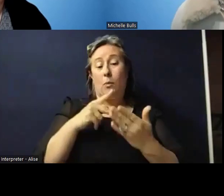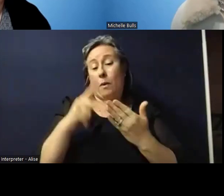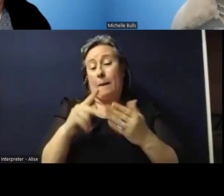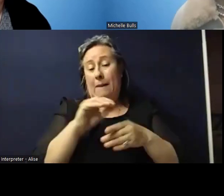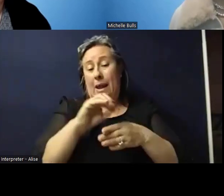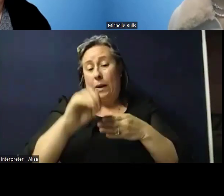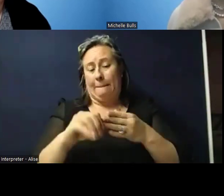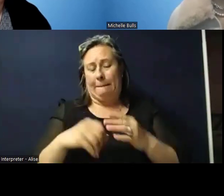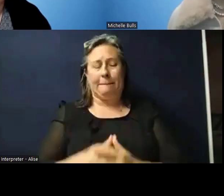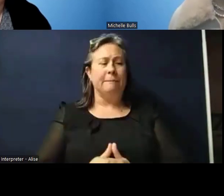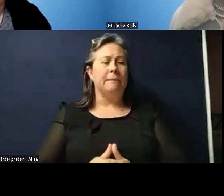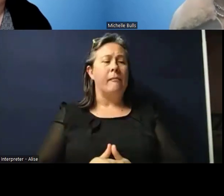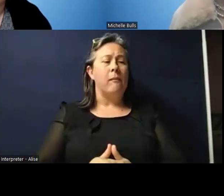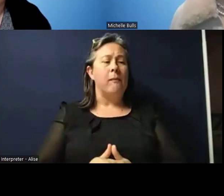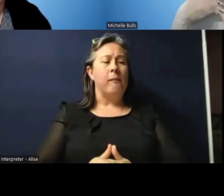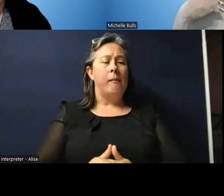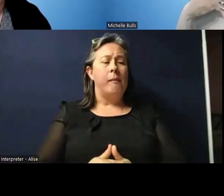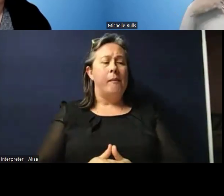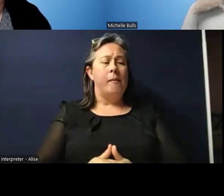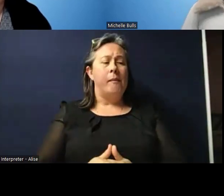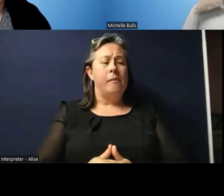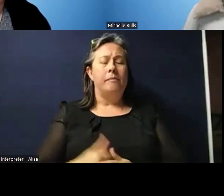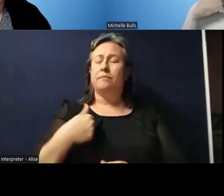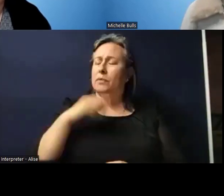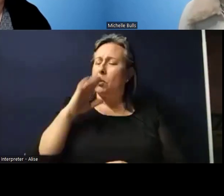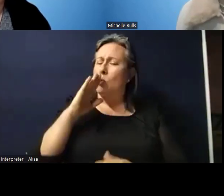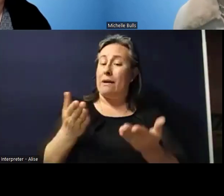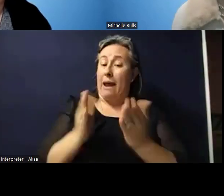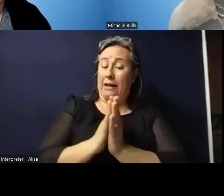What I would ask, though, for institutions is,